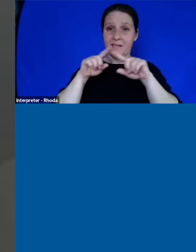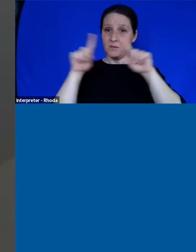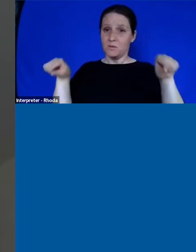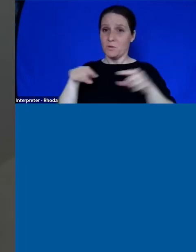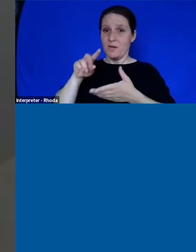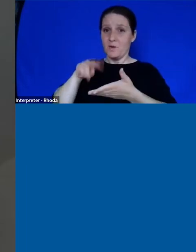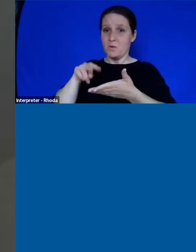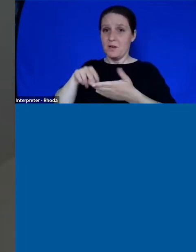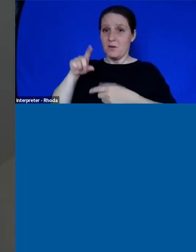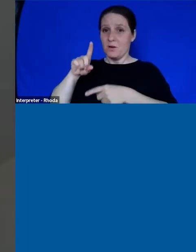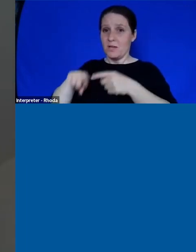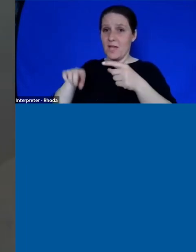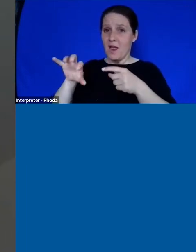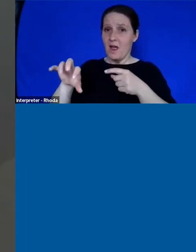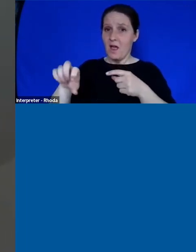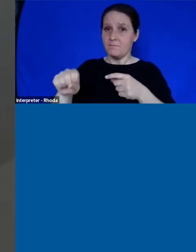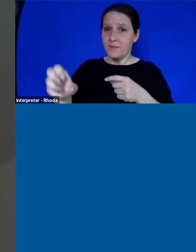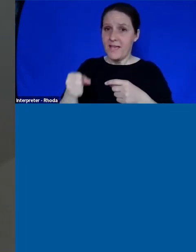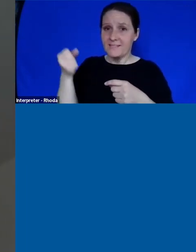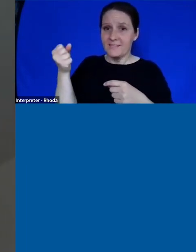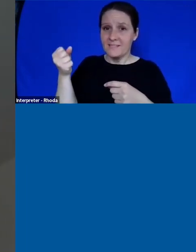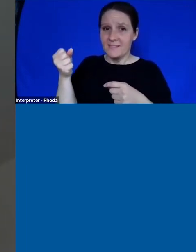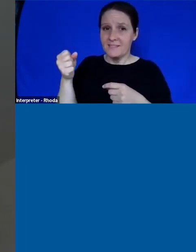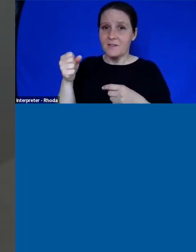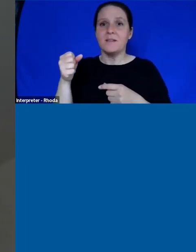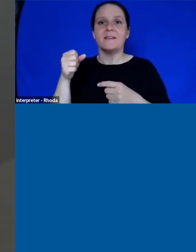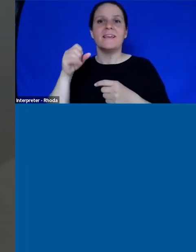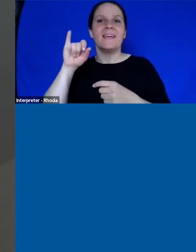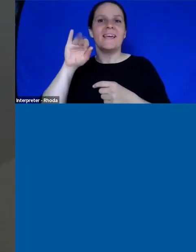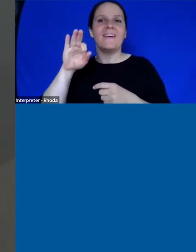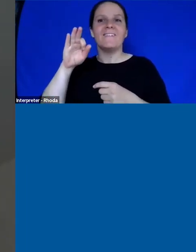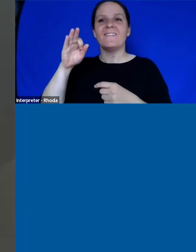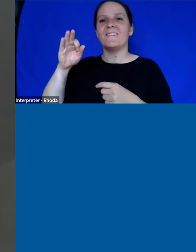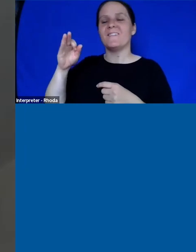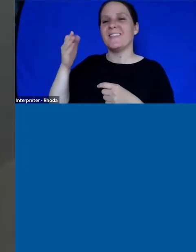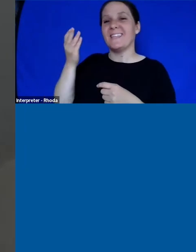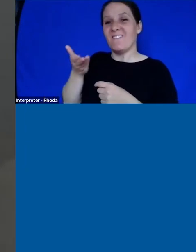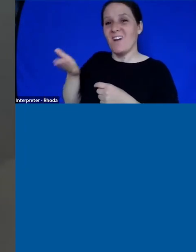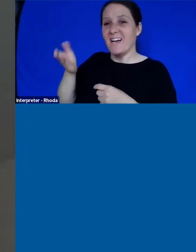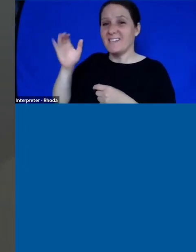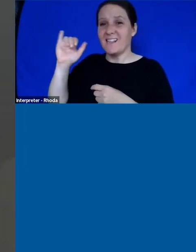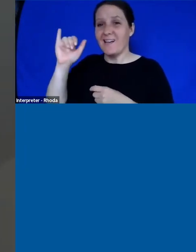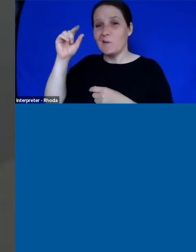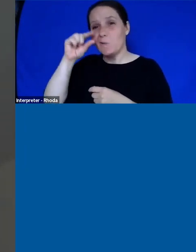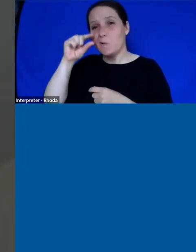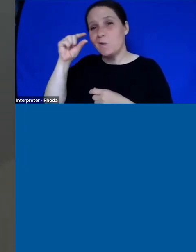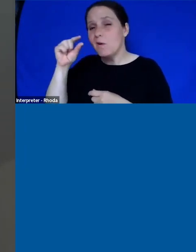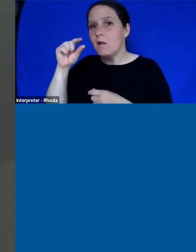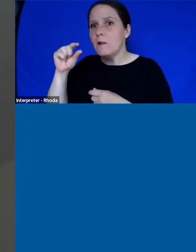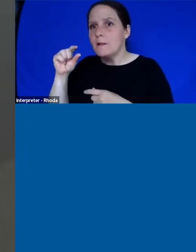the chances are when Google's crawling the website or Apple News is crawling the website, they're not gonna see that data